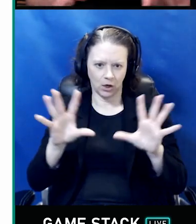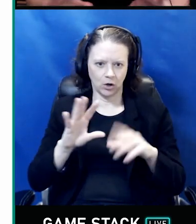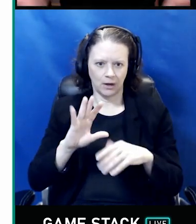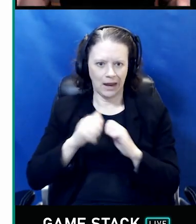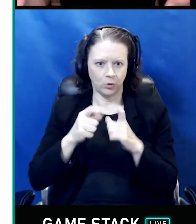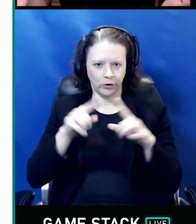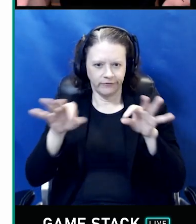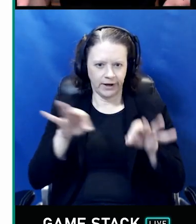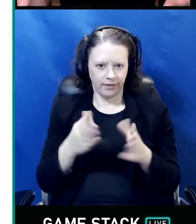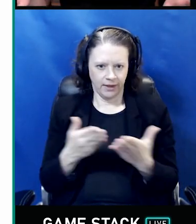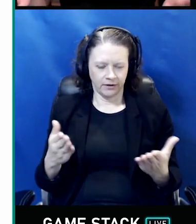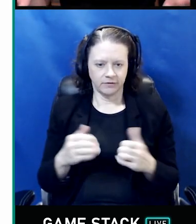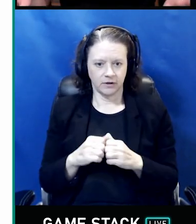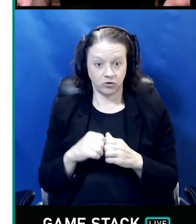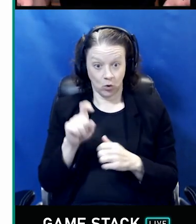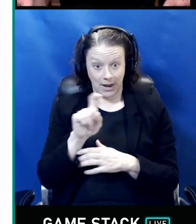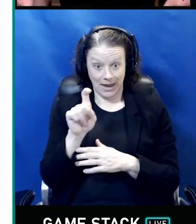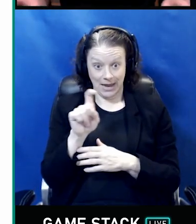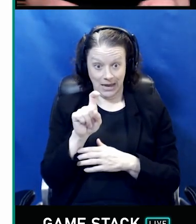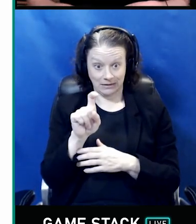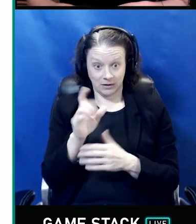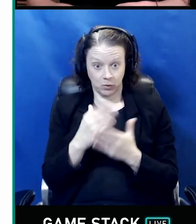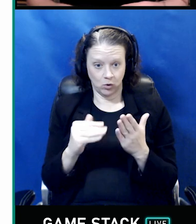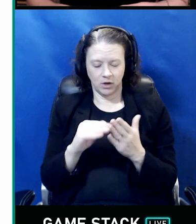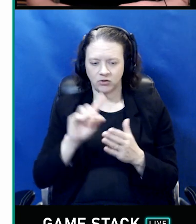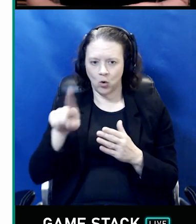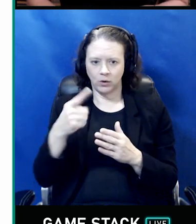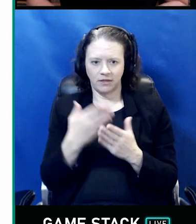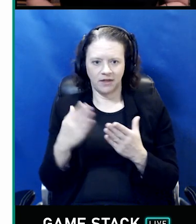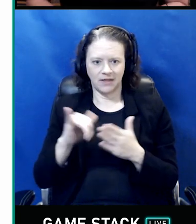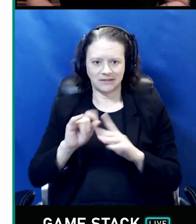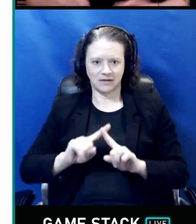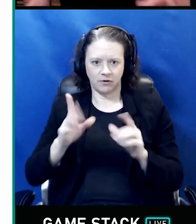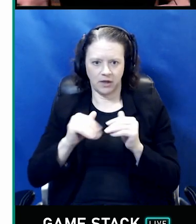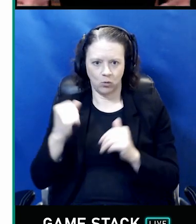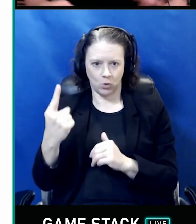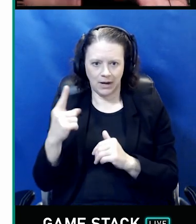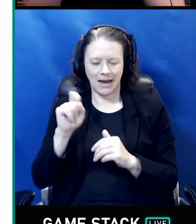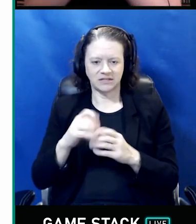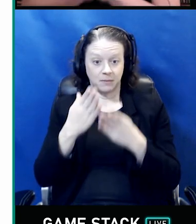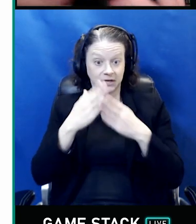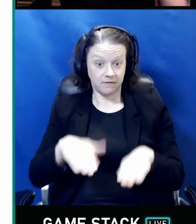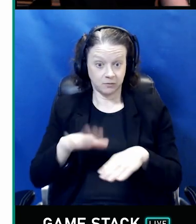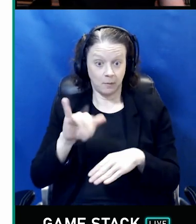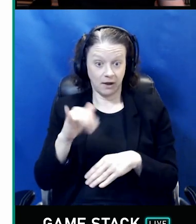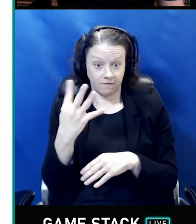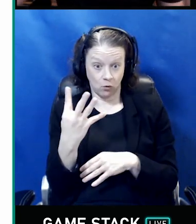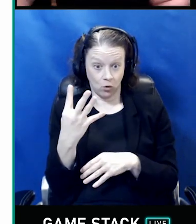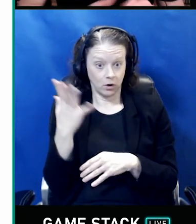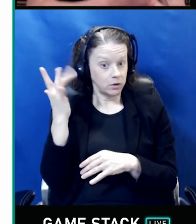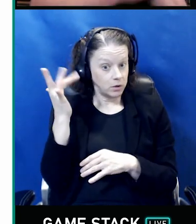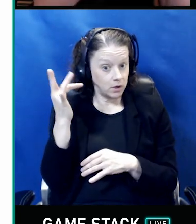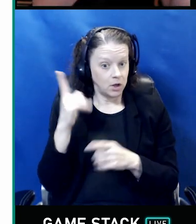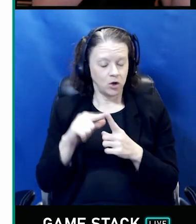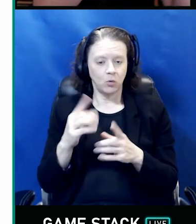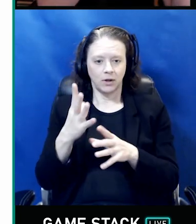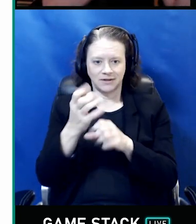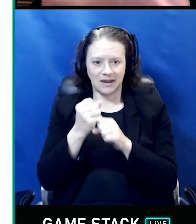one that's going to be anything but one, and it has to be divisible by 4, because you're going to take those threads, and we're going to divide them.